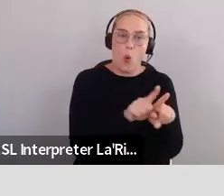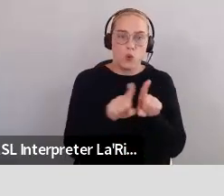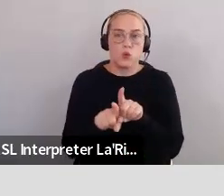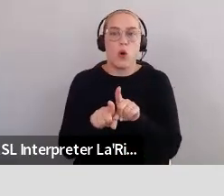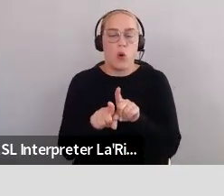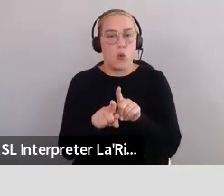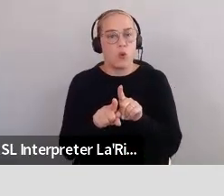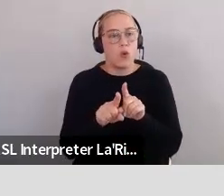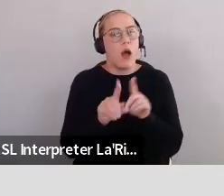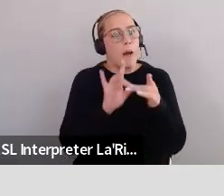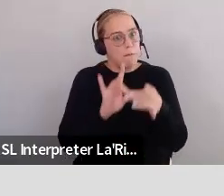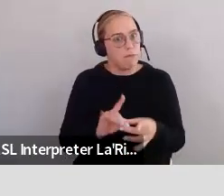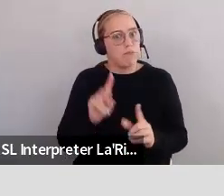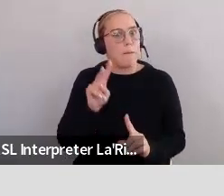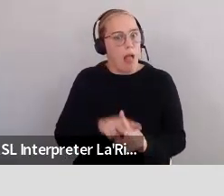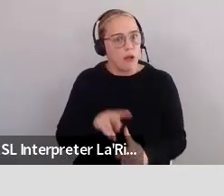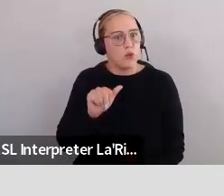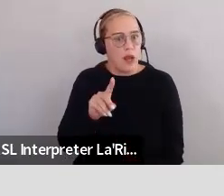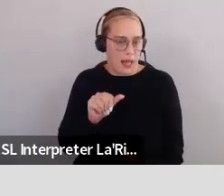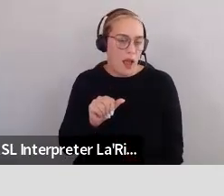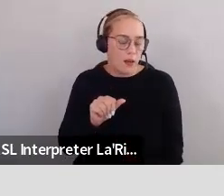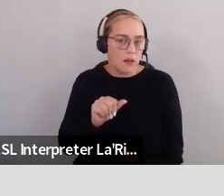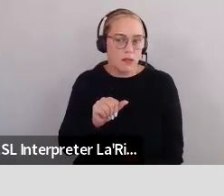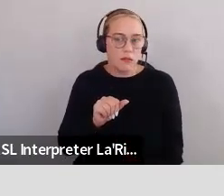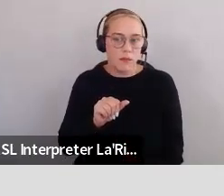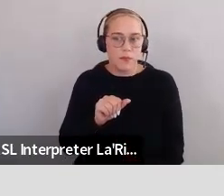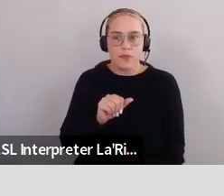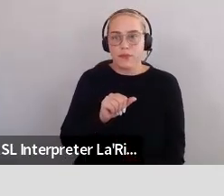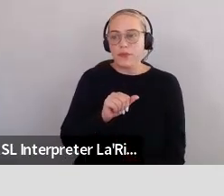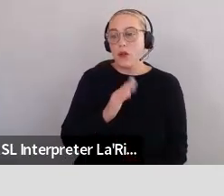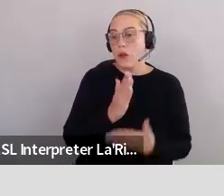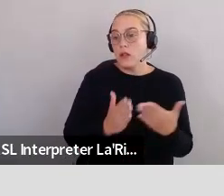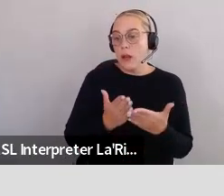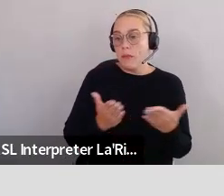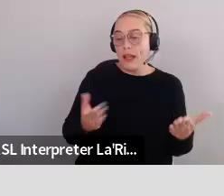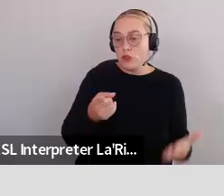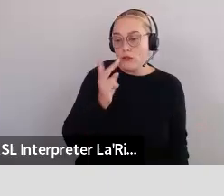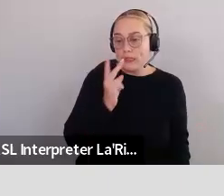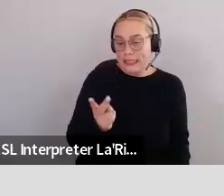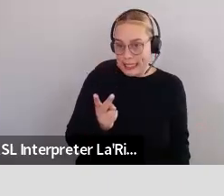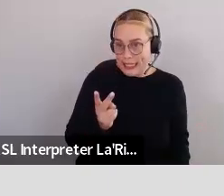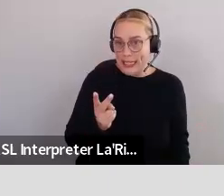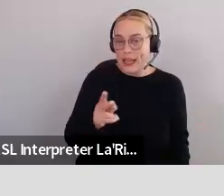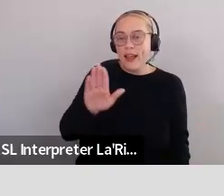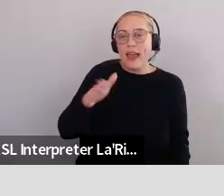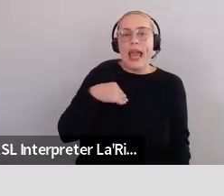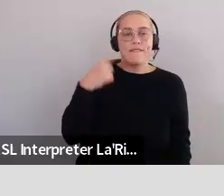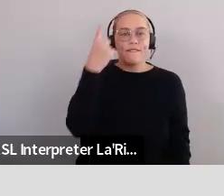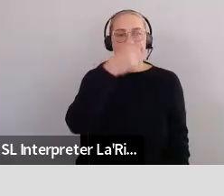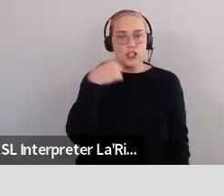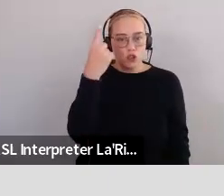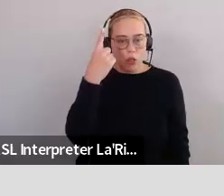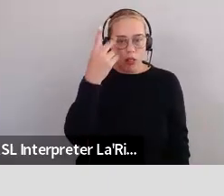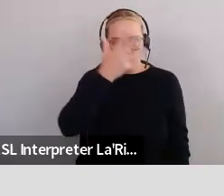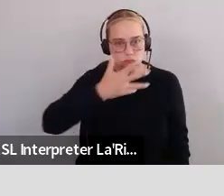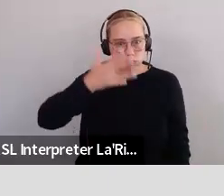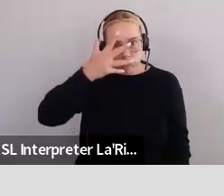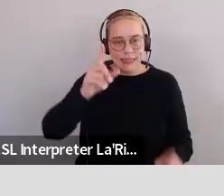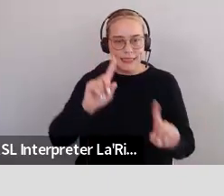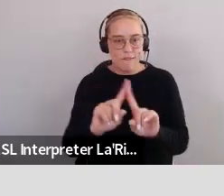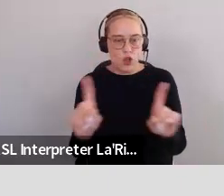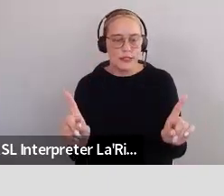someone believes they have a disability. In that case, that would also be